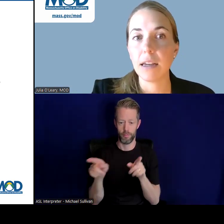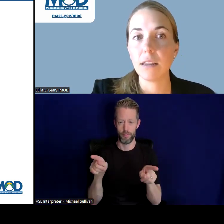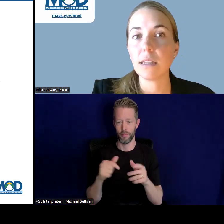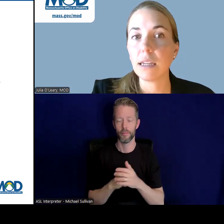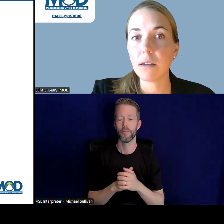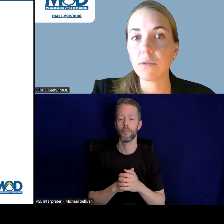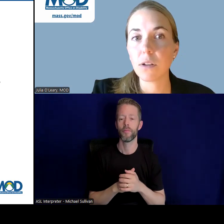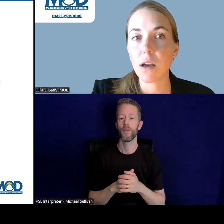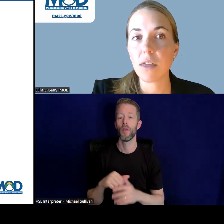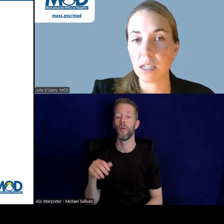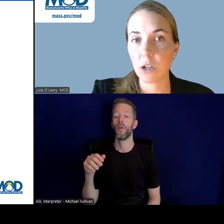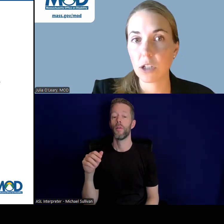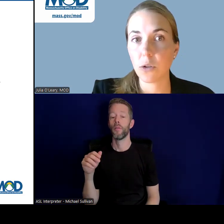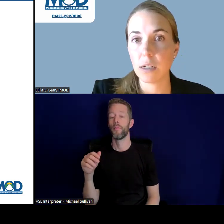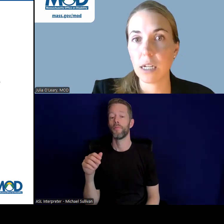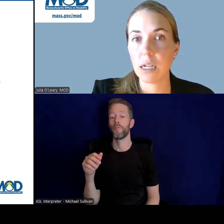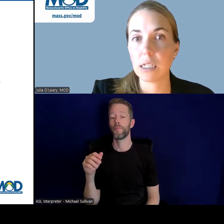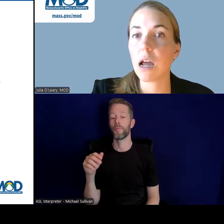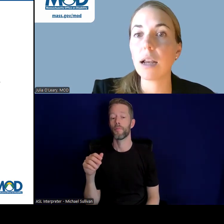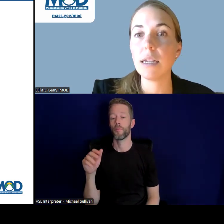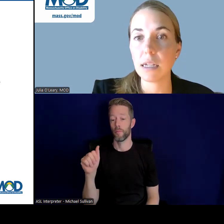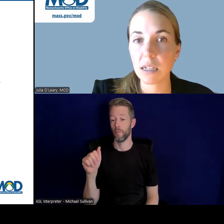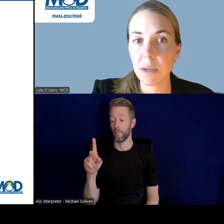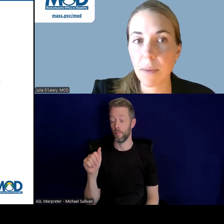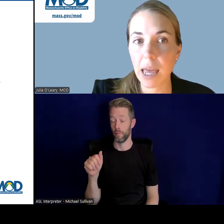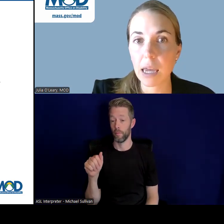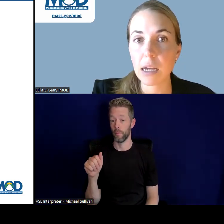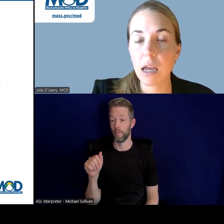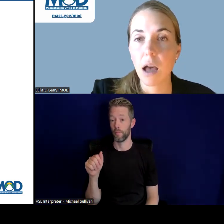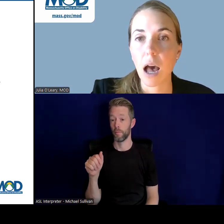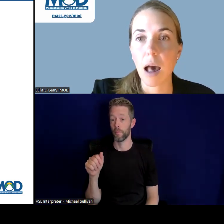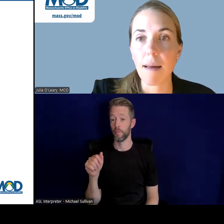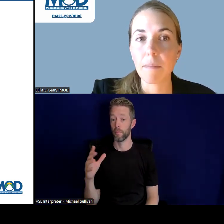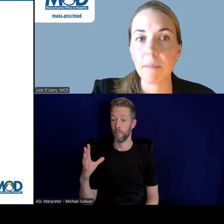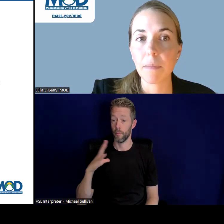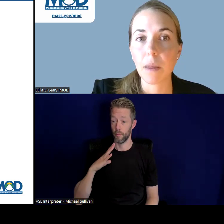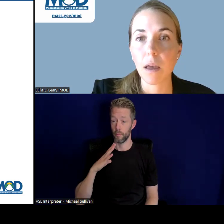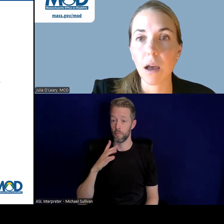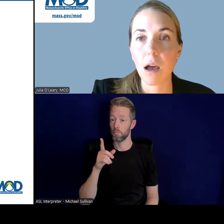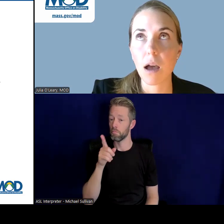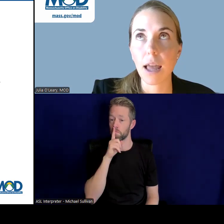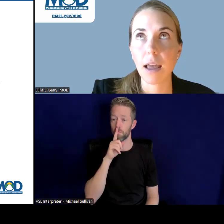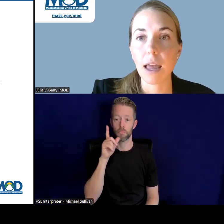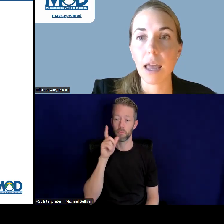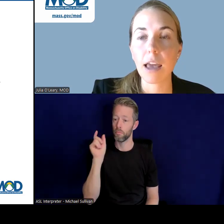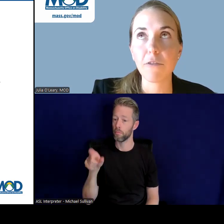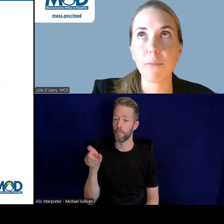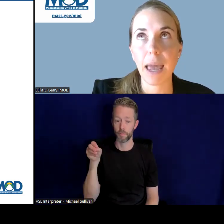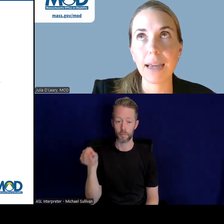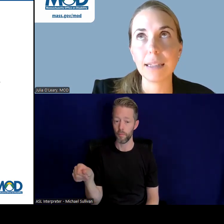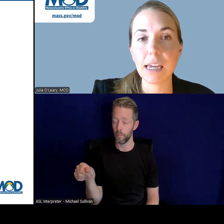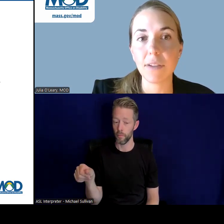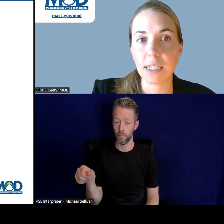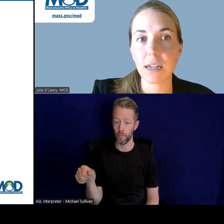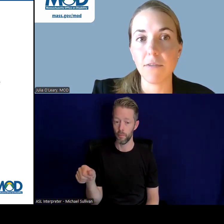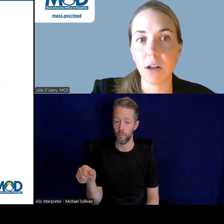Under the ADA, the leave that someone is granted does not need to be paid.